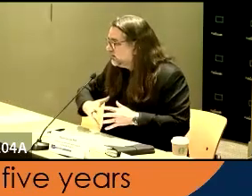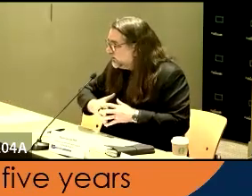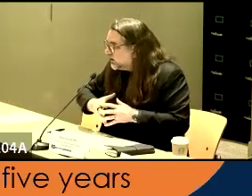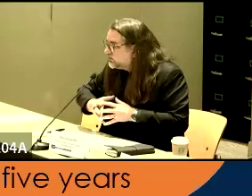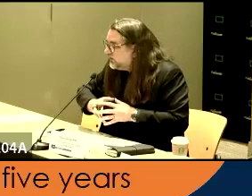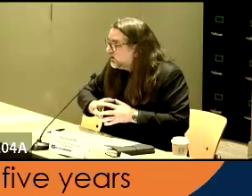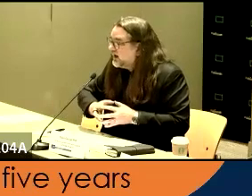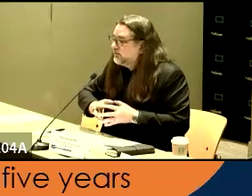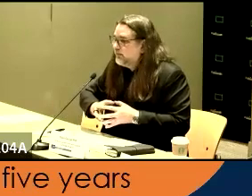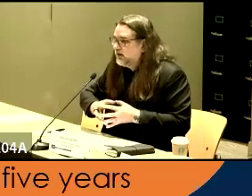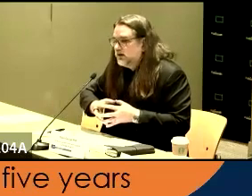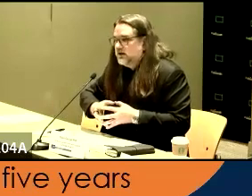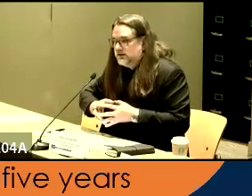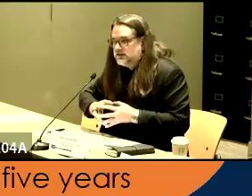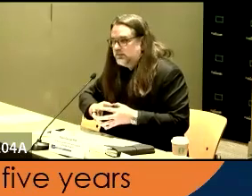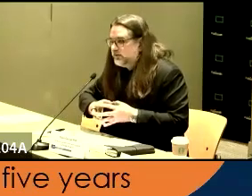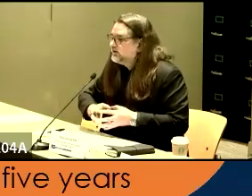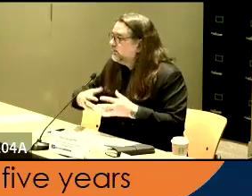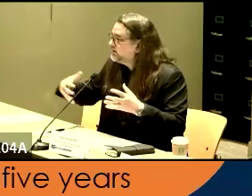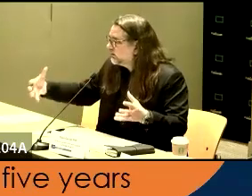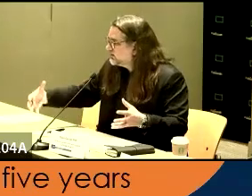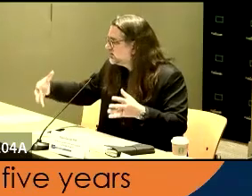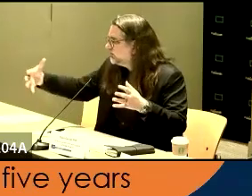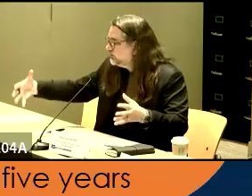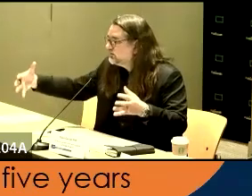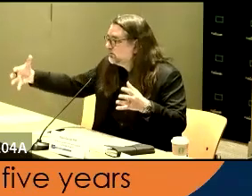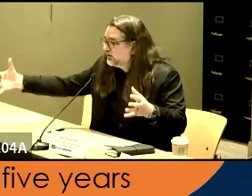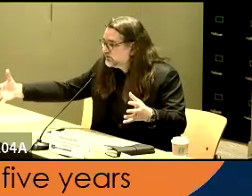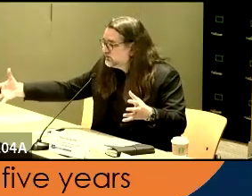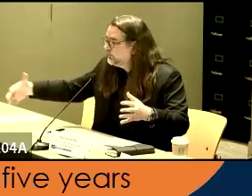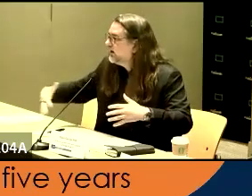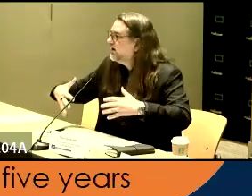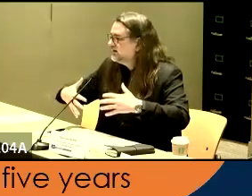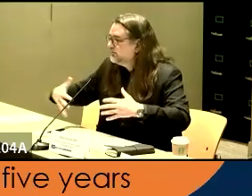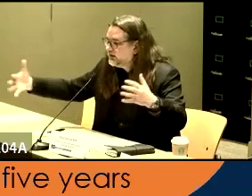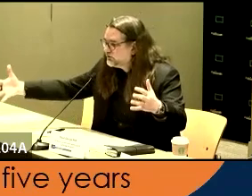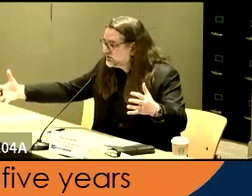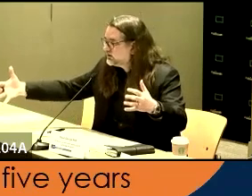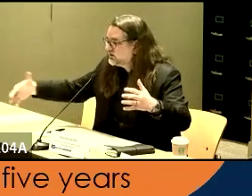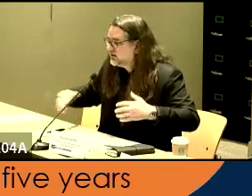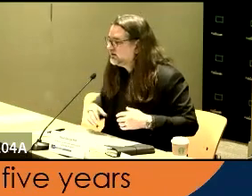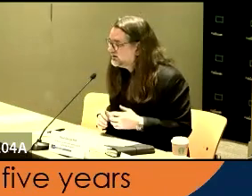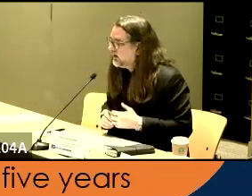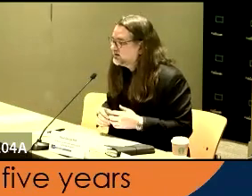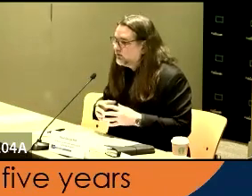We want to figure out how to make these capabilities much more accessible, usable, and understood by as many jurisdictions as possible.